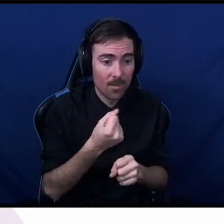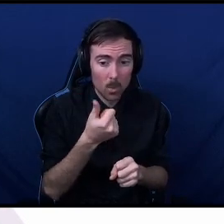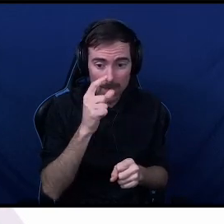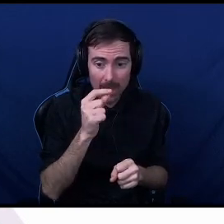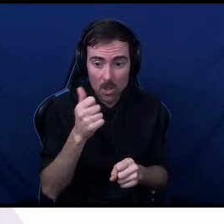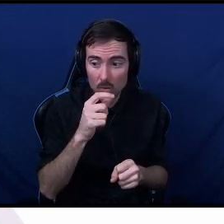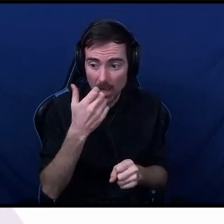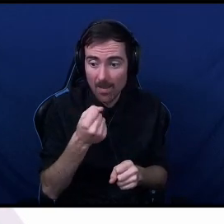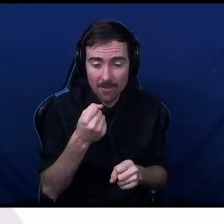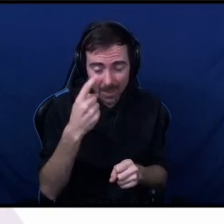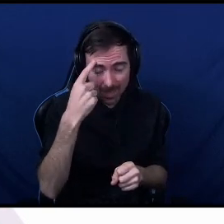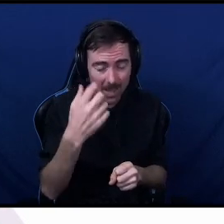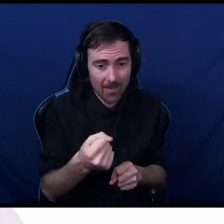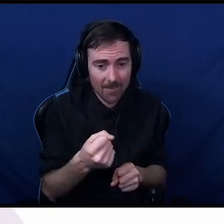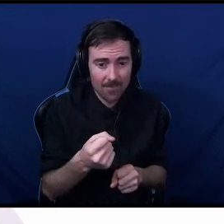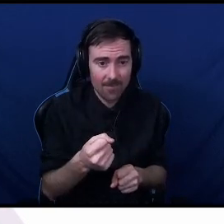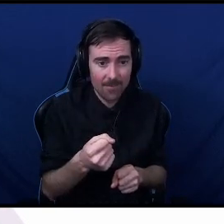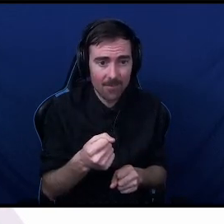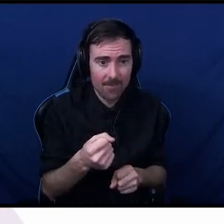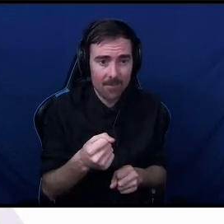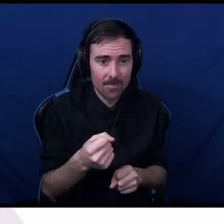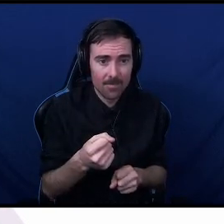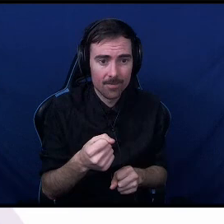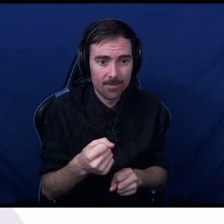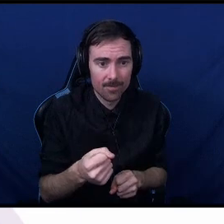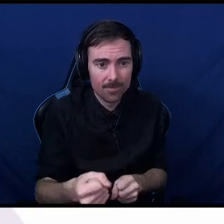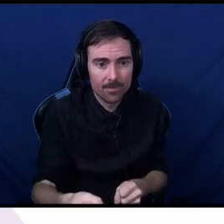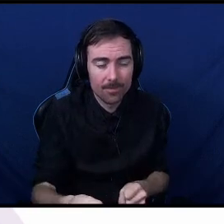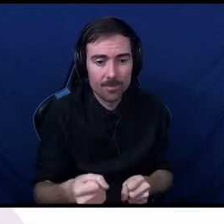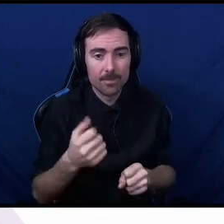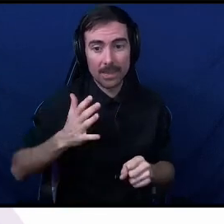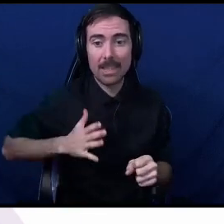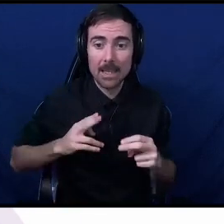We're, we, we need to build them, we need to execute on